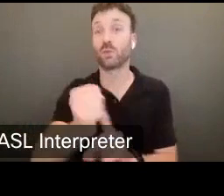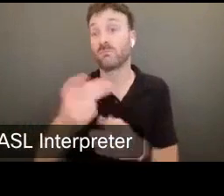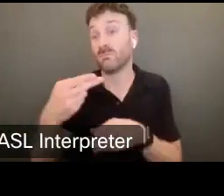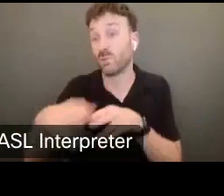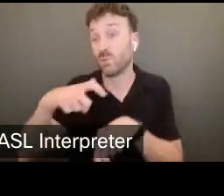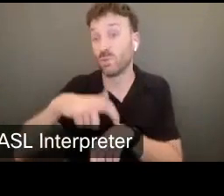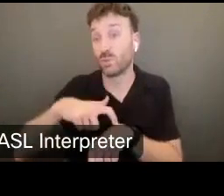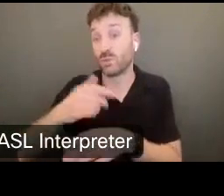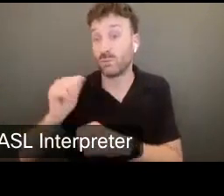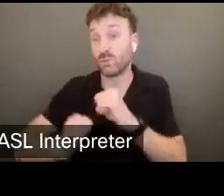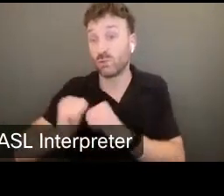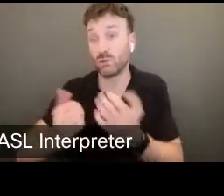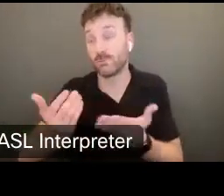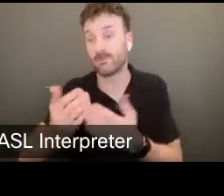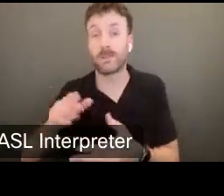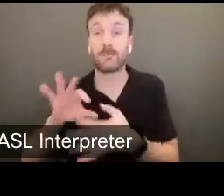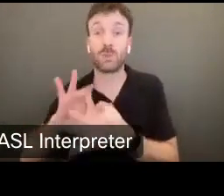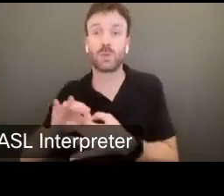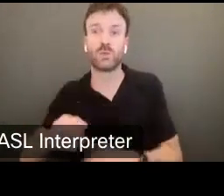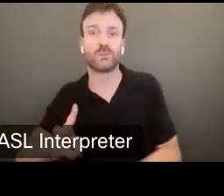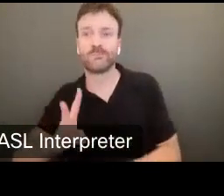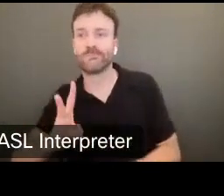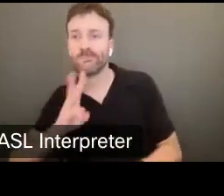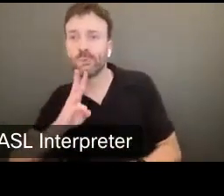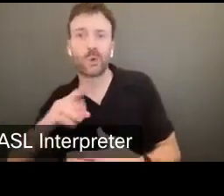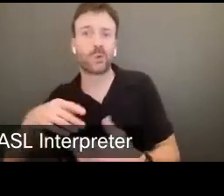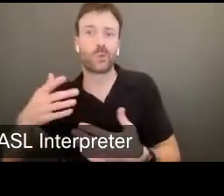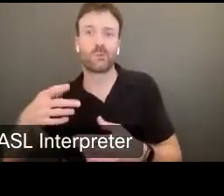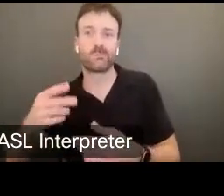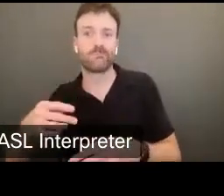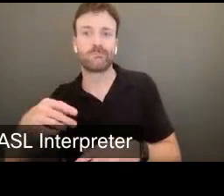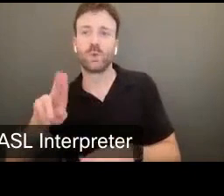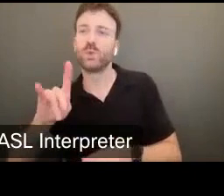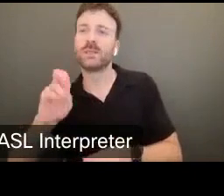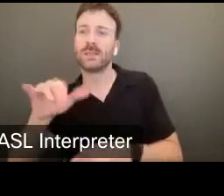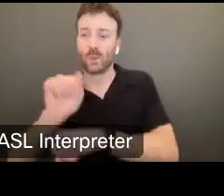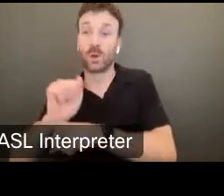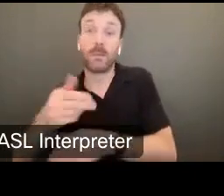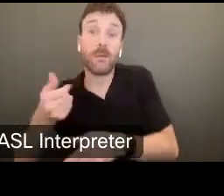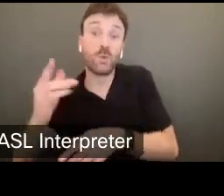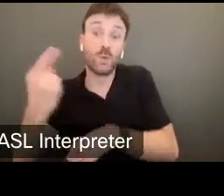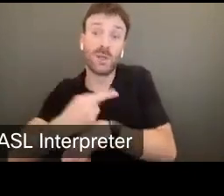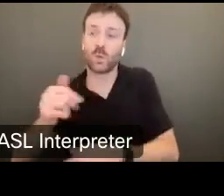to utility work which are a few days to a week.